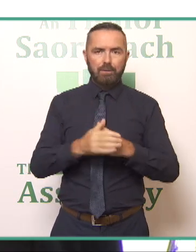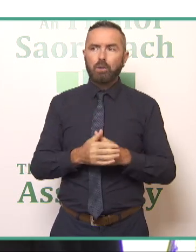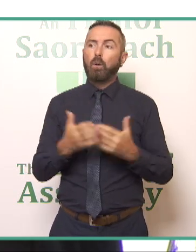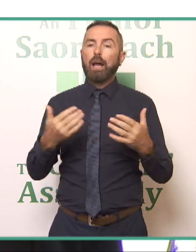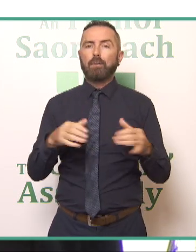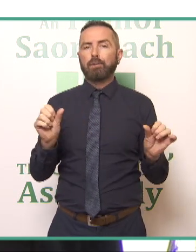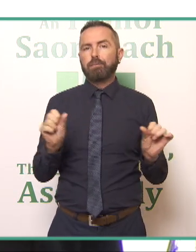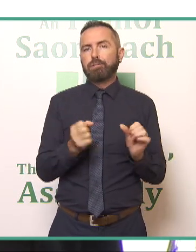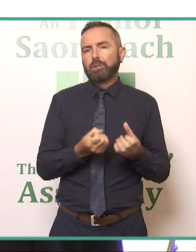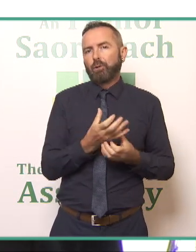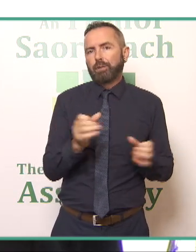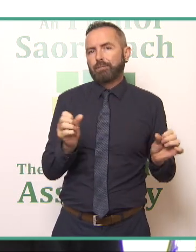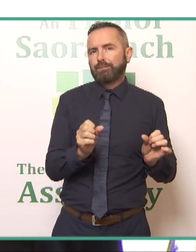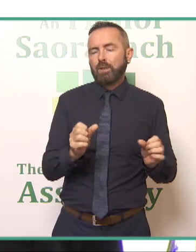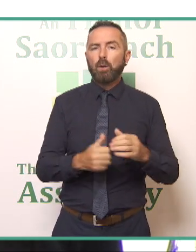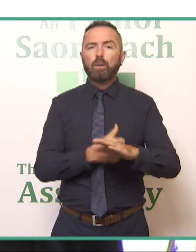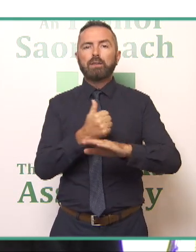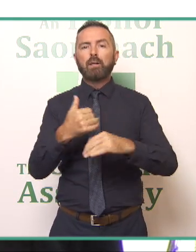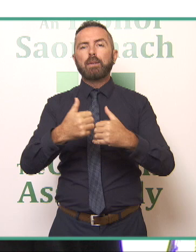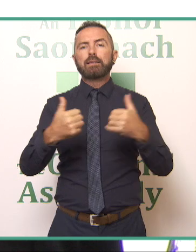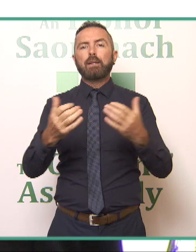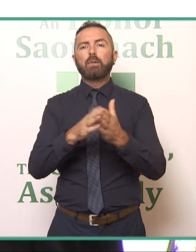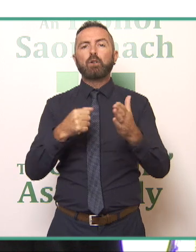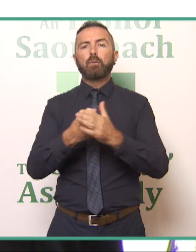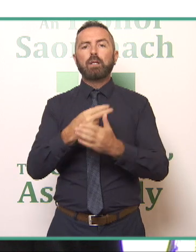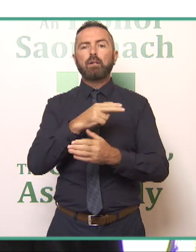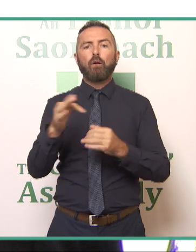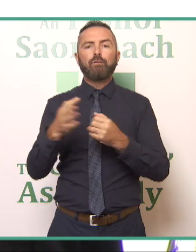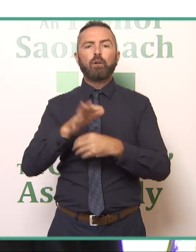we set up a separate company, which is a enough for profit company called.